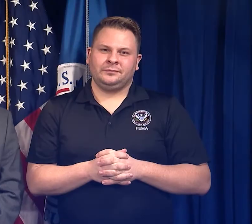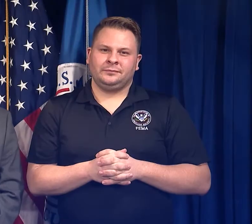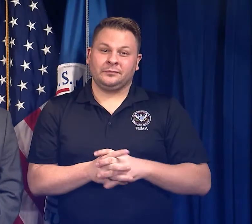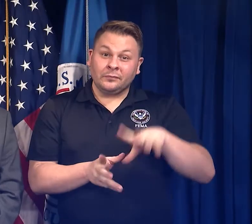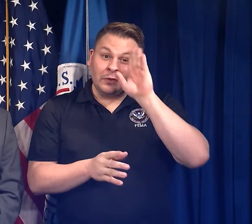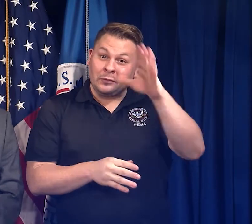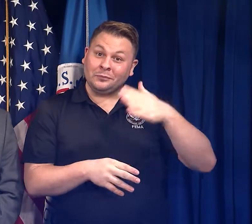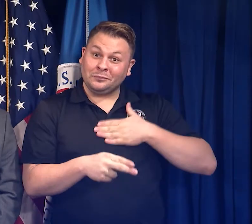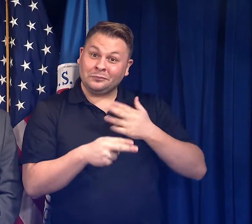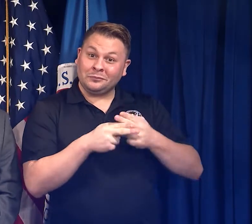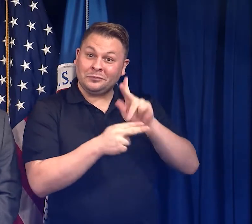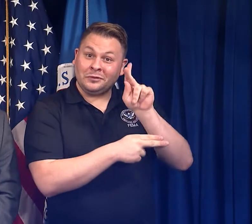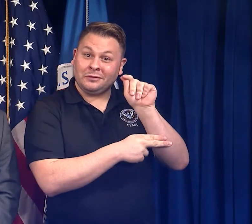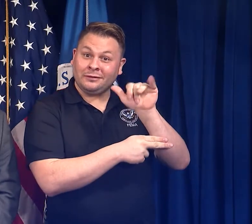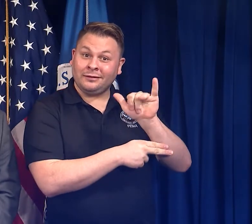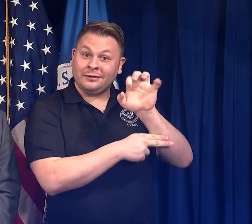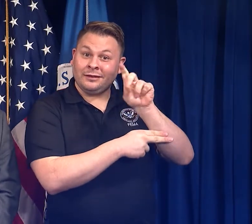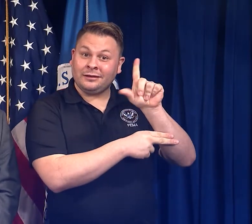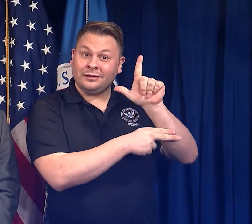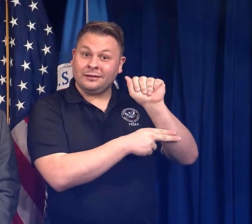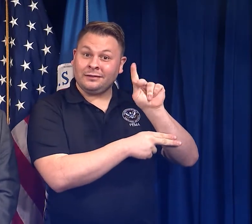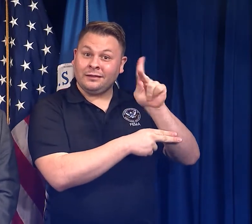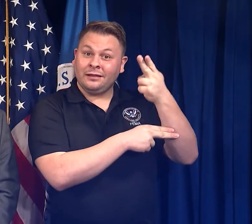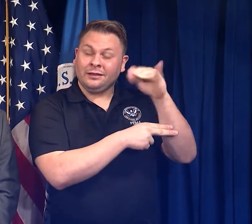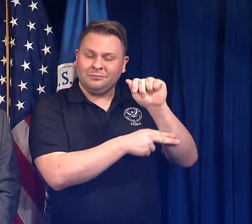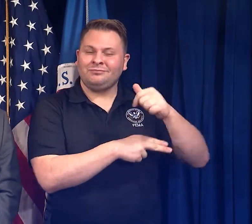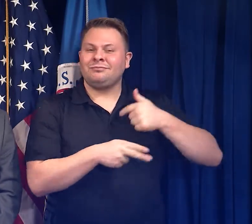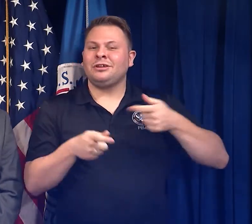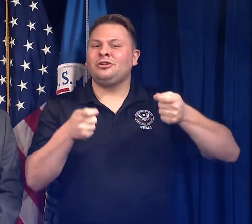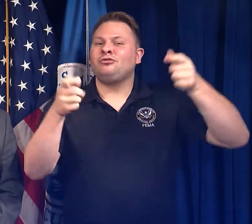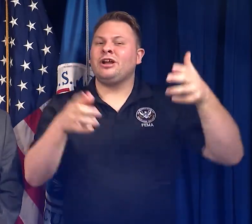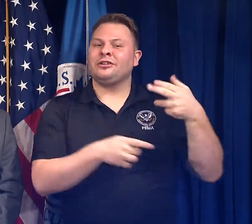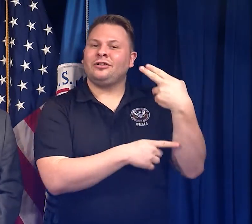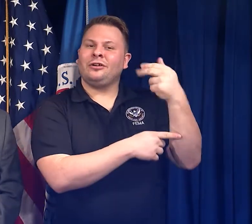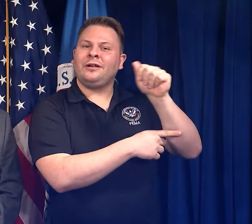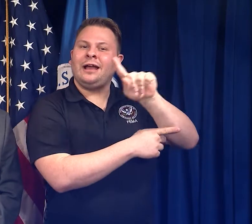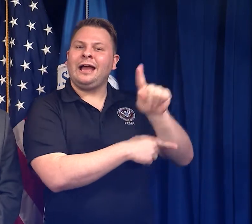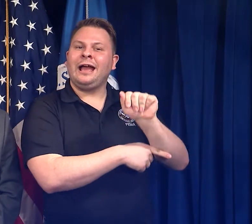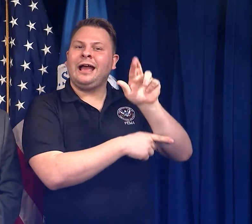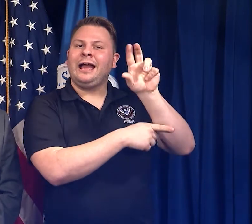Hello, my name is Kayed Lakhia, and I am the Director of Hazard Mitigation here at FEMA.